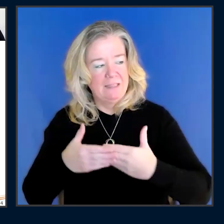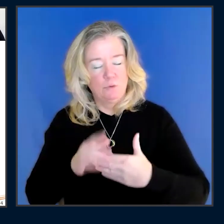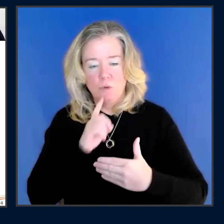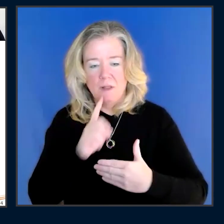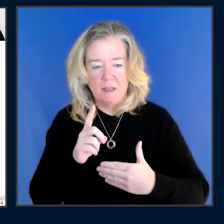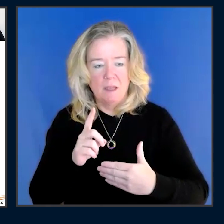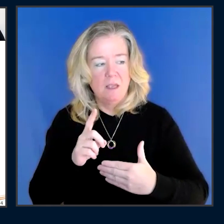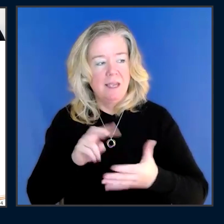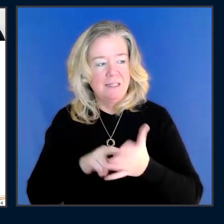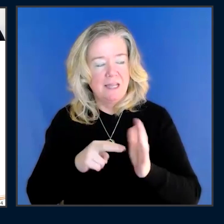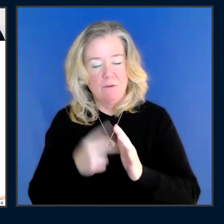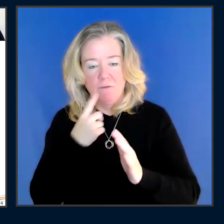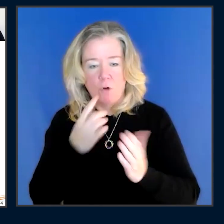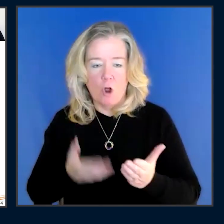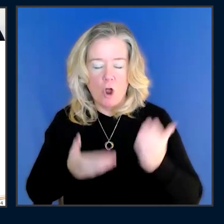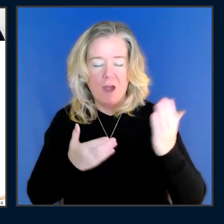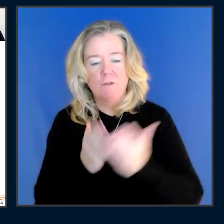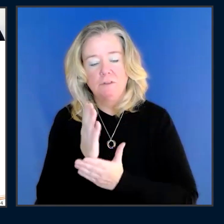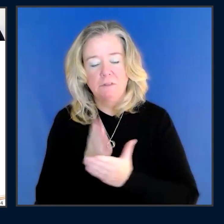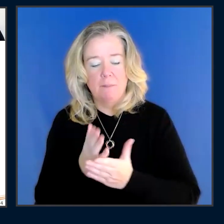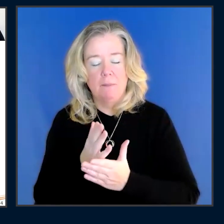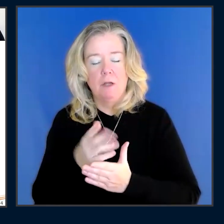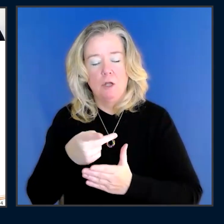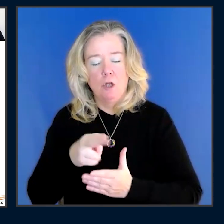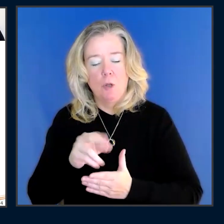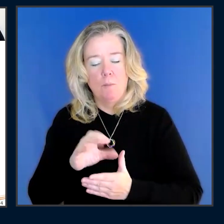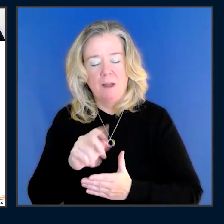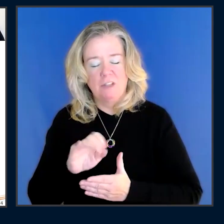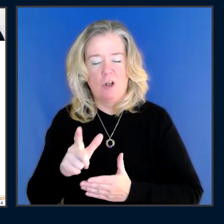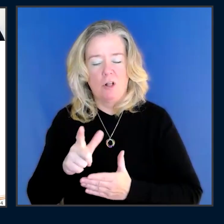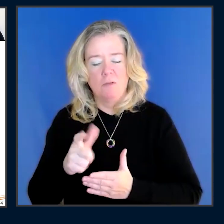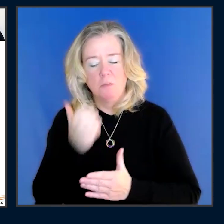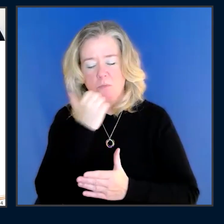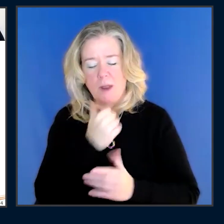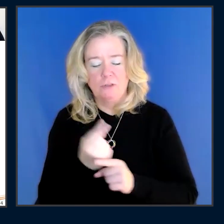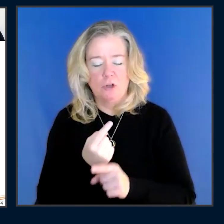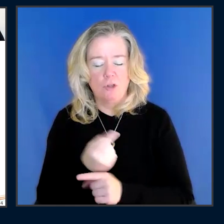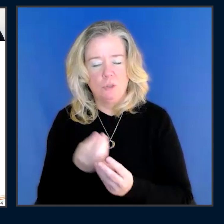The next few slides are really just intended to offer some practical solutions